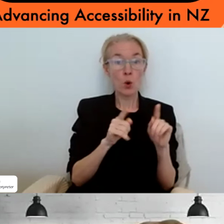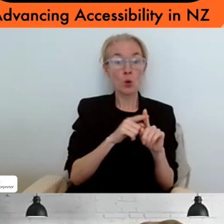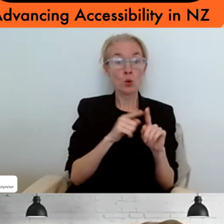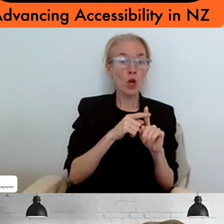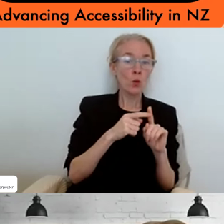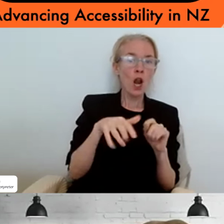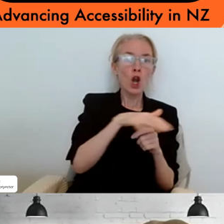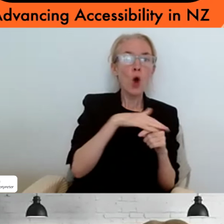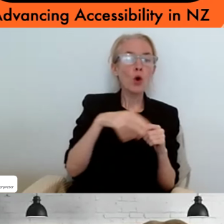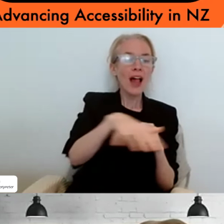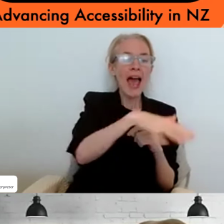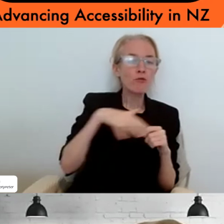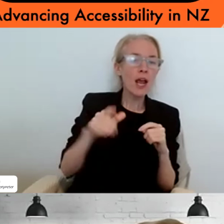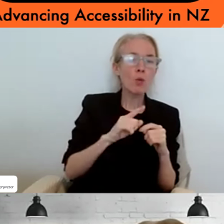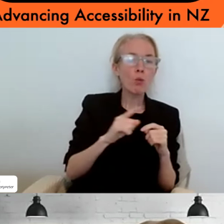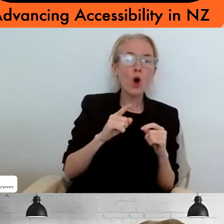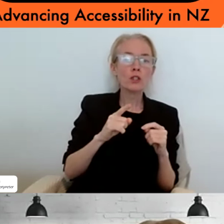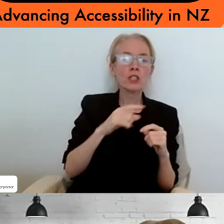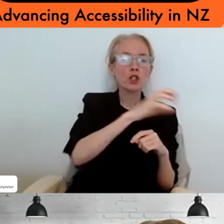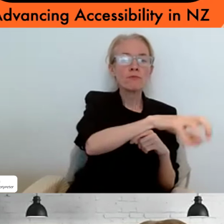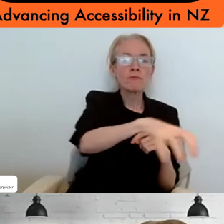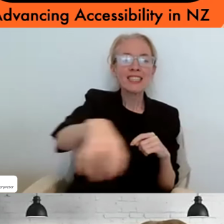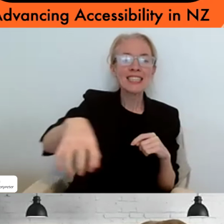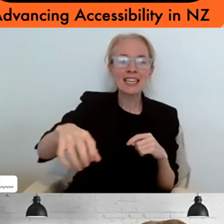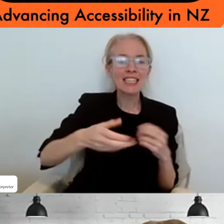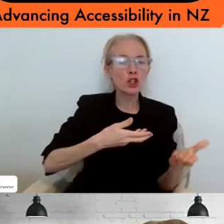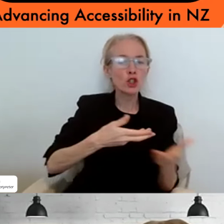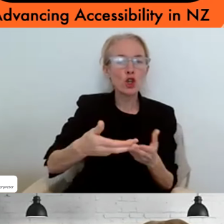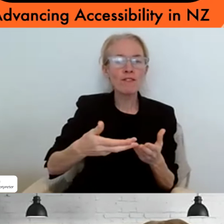I think that will be really interesting to watch because that will remove